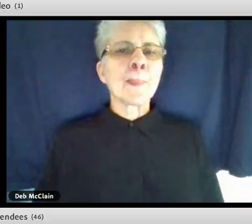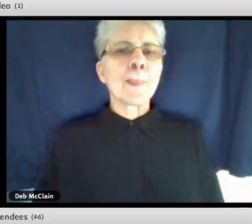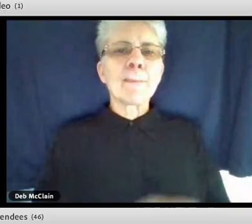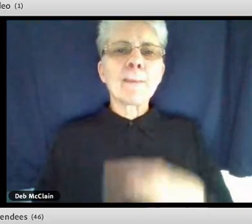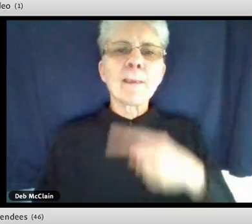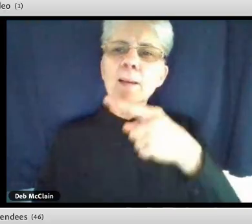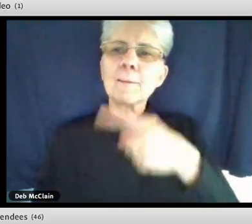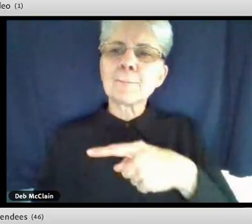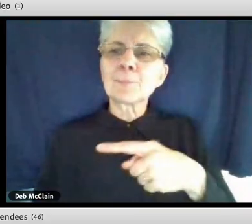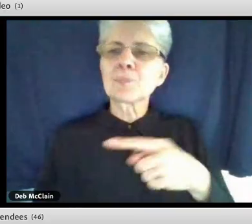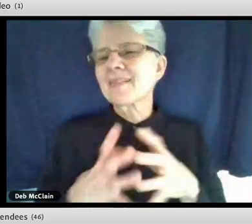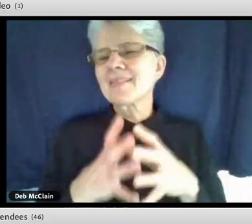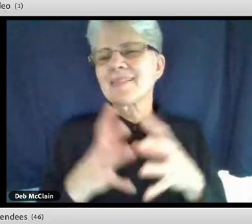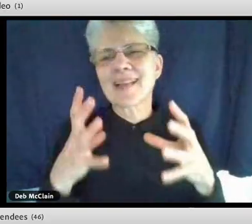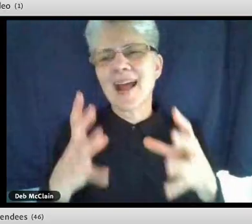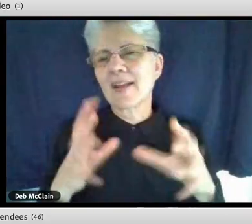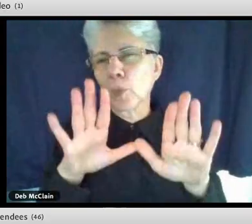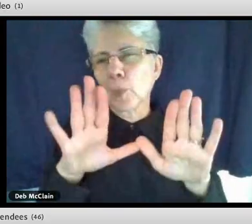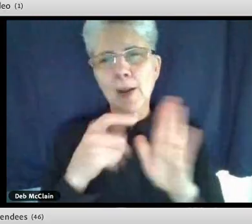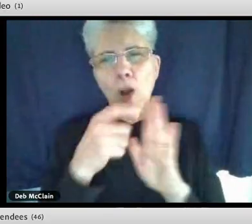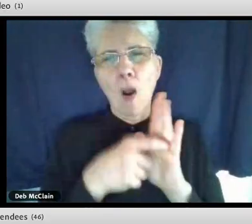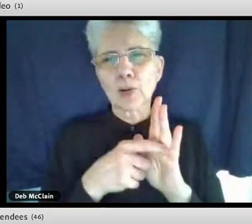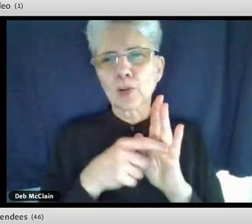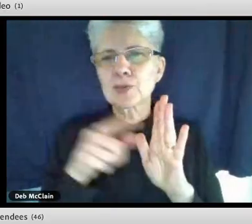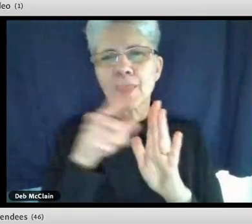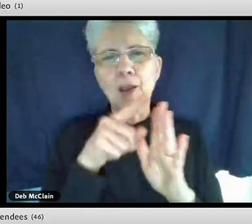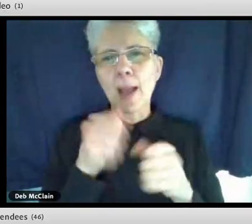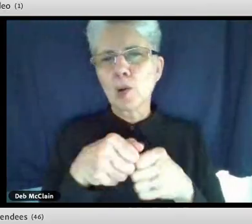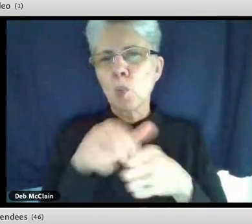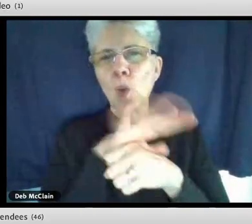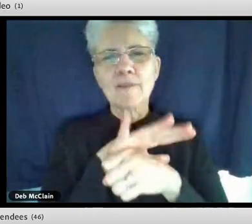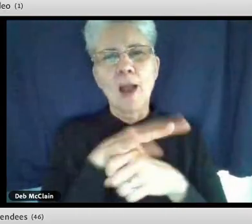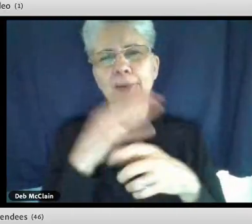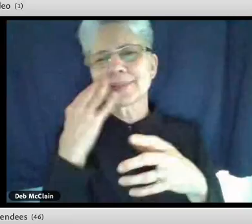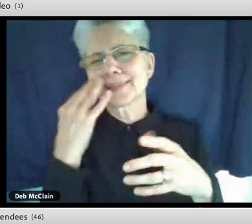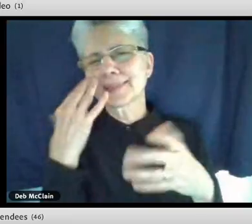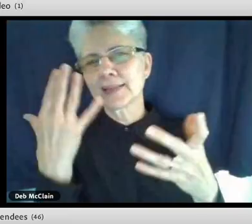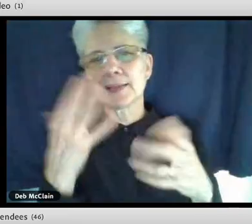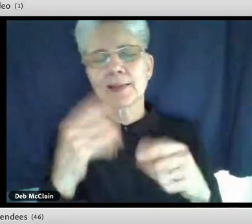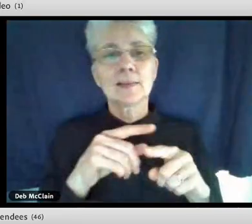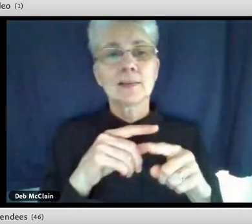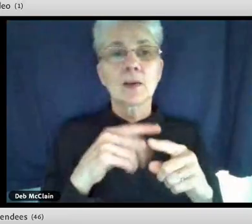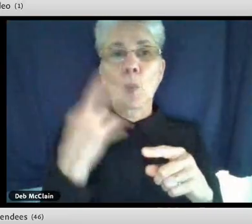out there about coronavirus, you know, reasons not to worry. There's a couple,